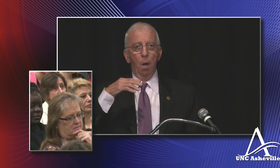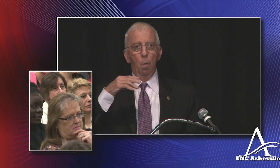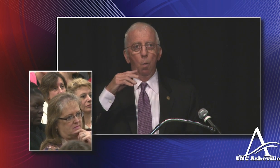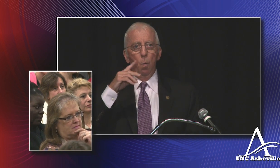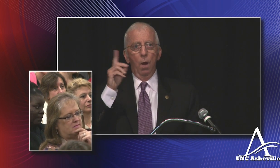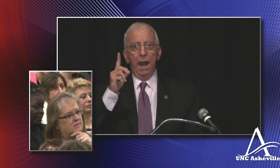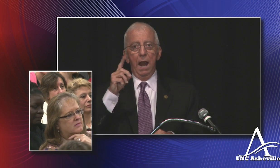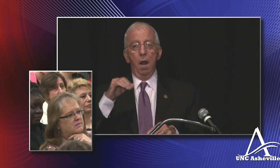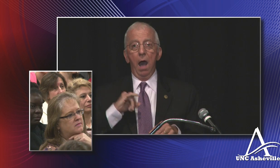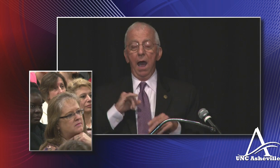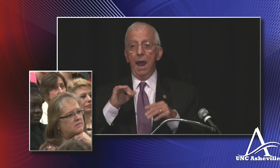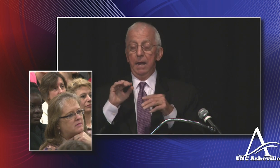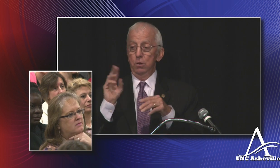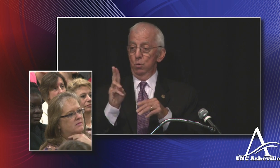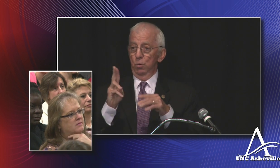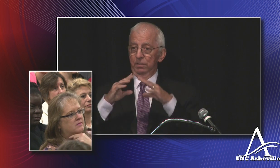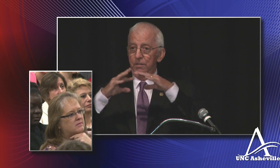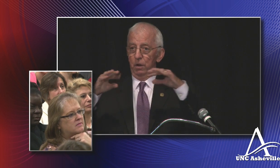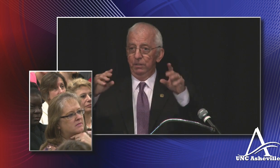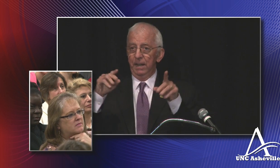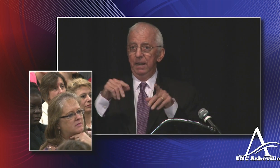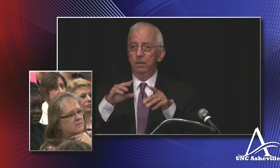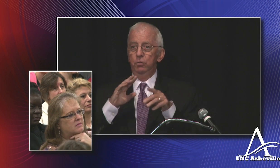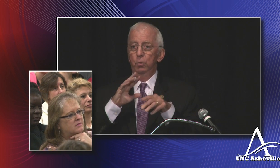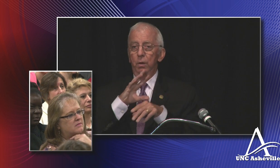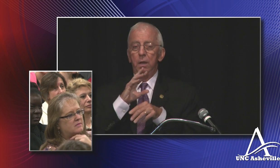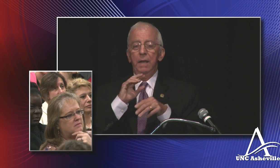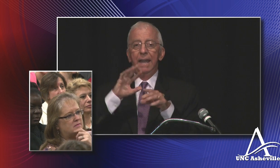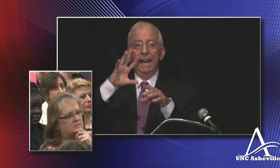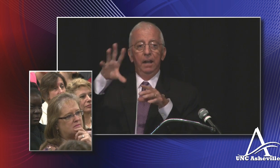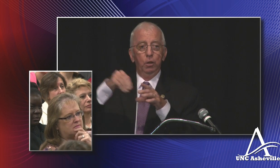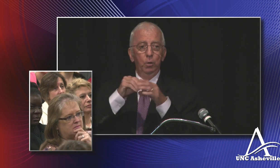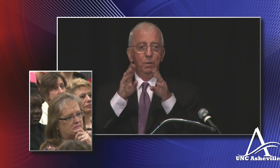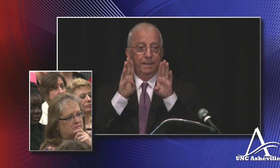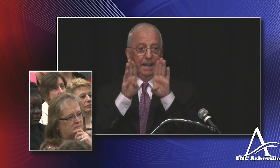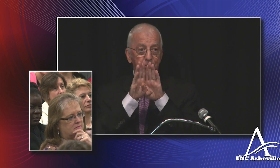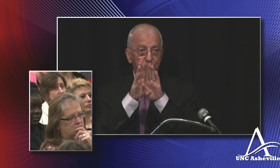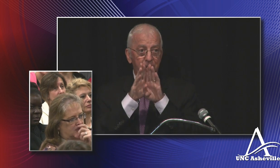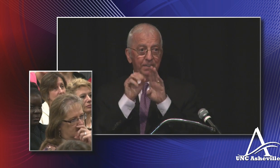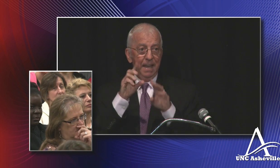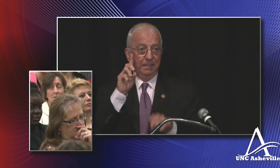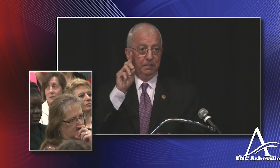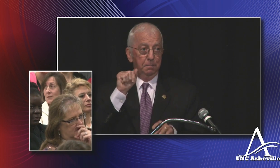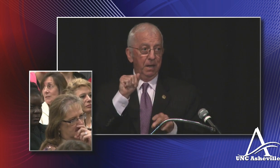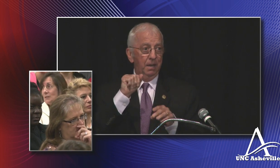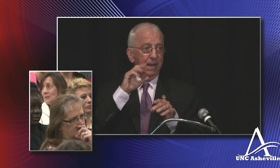where I use diversity to include deafness and disability